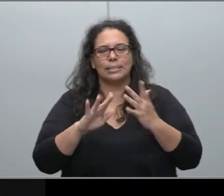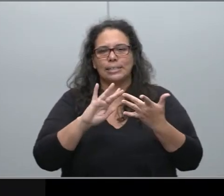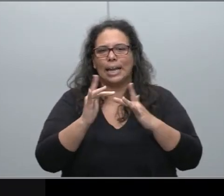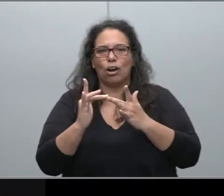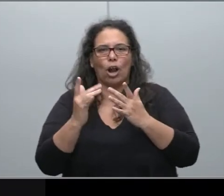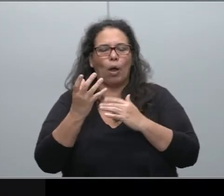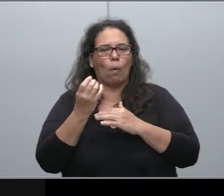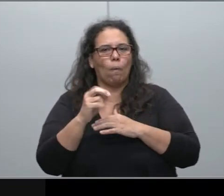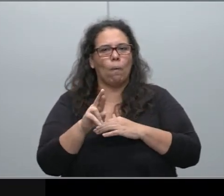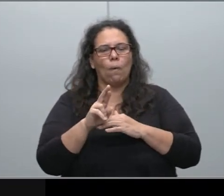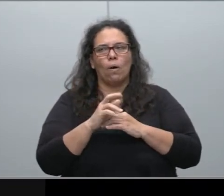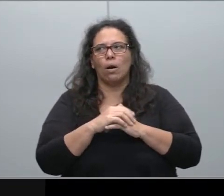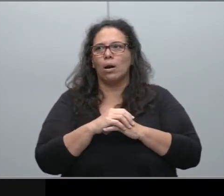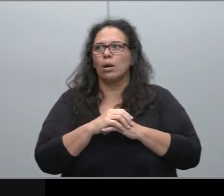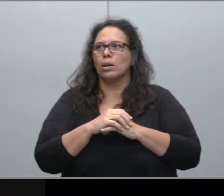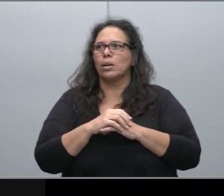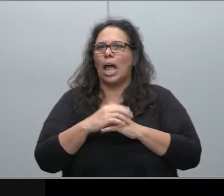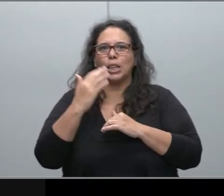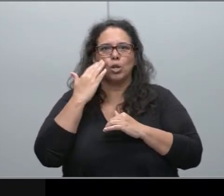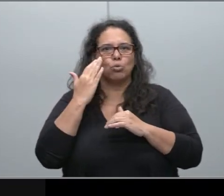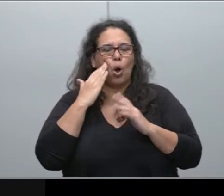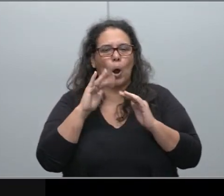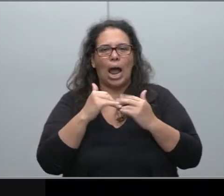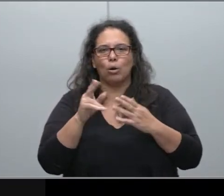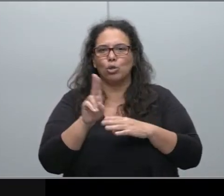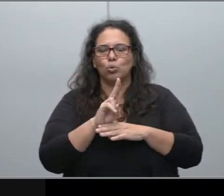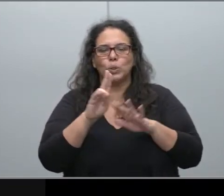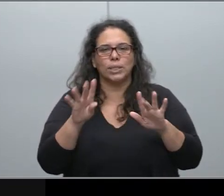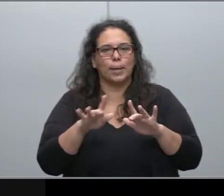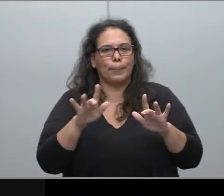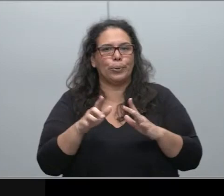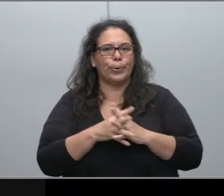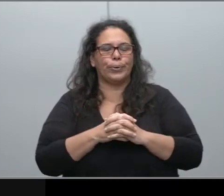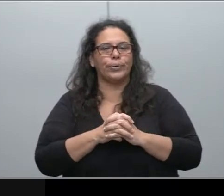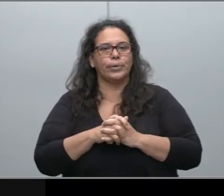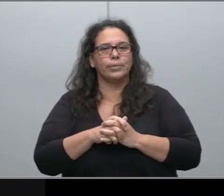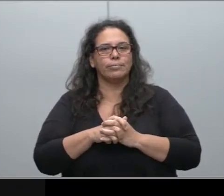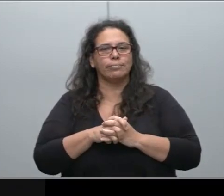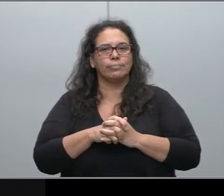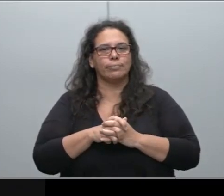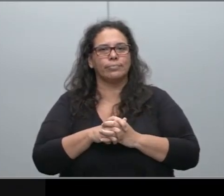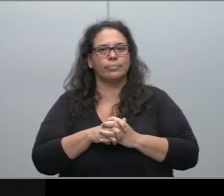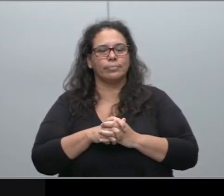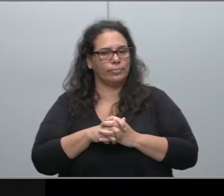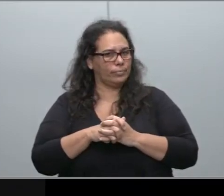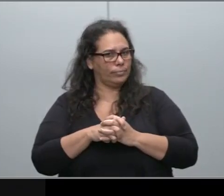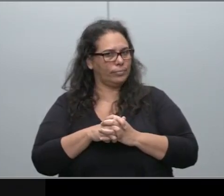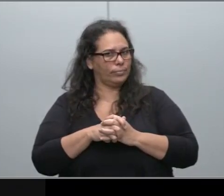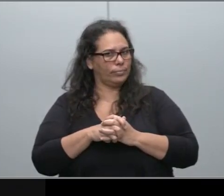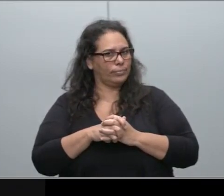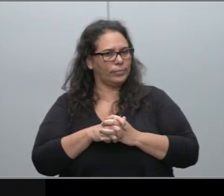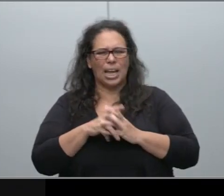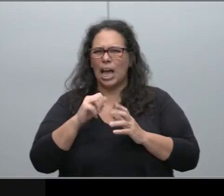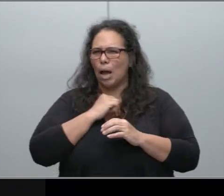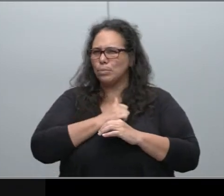Again, our friends on YouTube, please log in. 'Cause the more thoughts we have, the better.